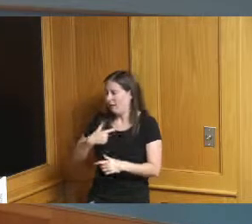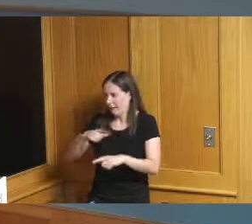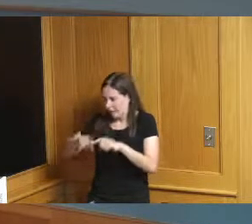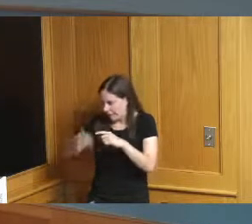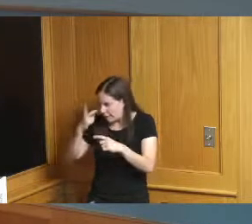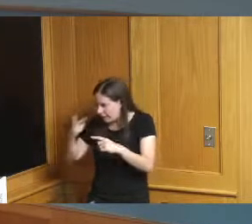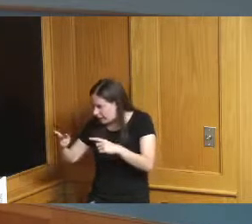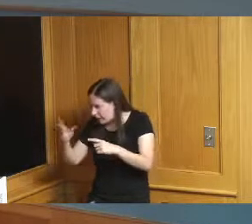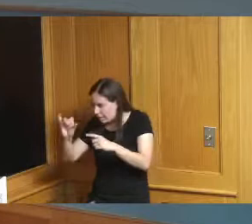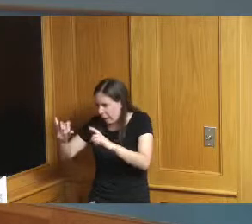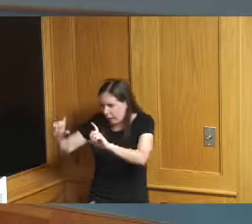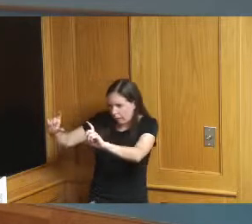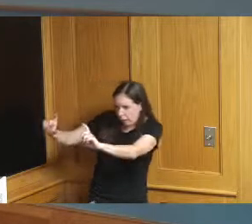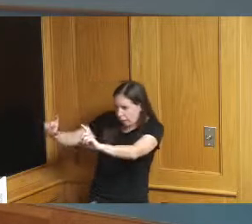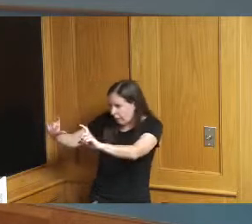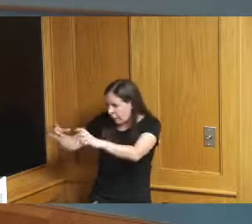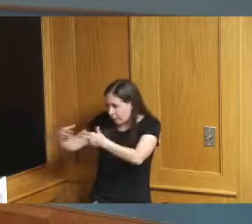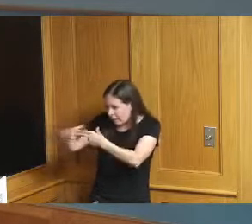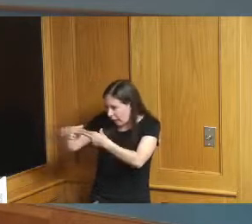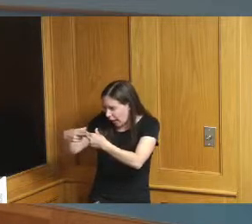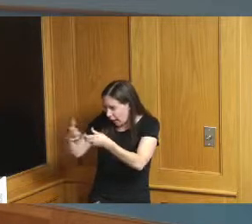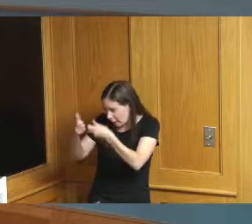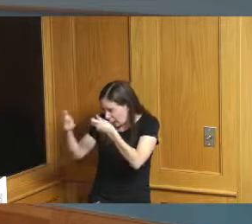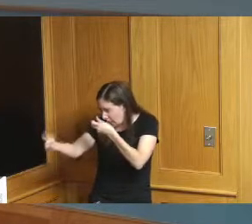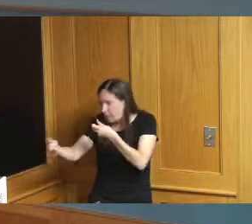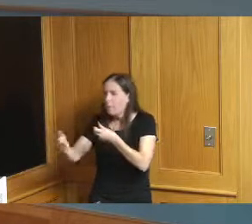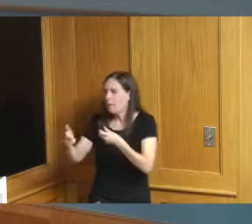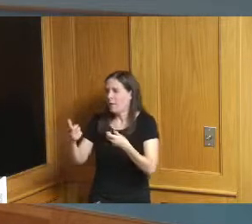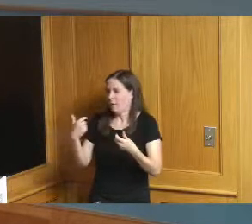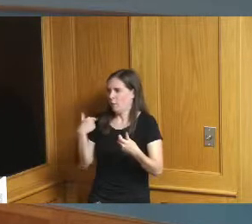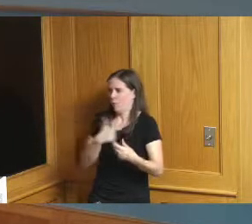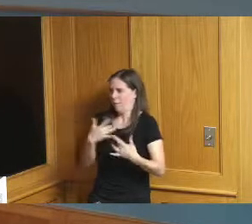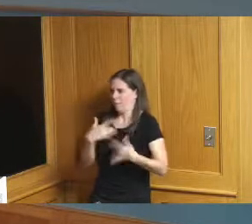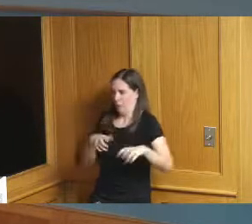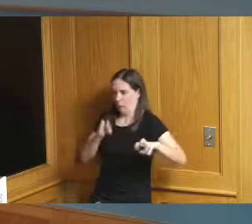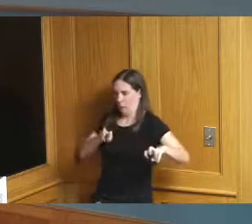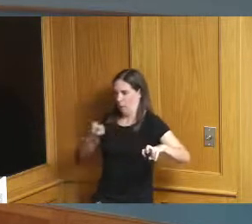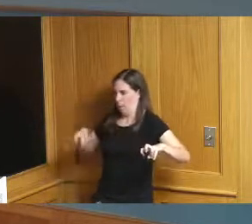because I'm so far away at this point because we're so spread out what age groups are we having